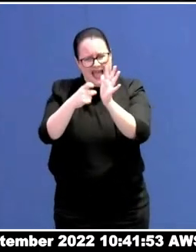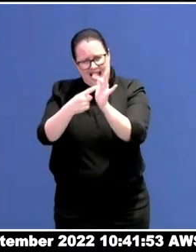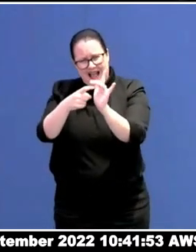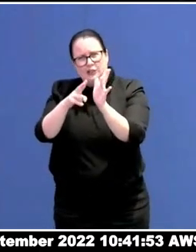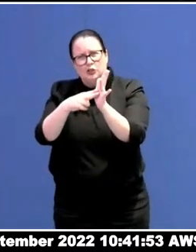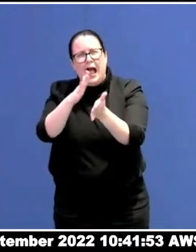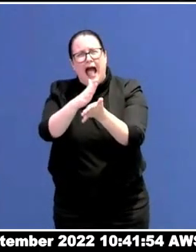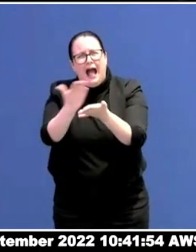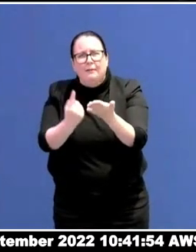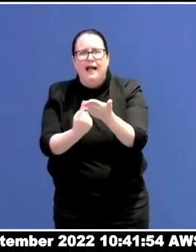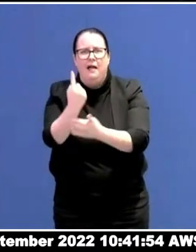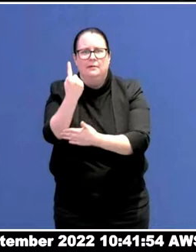implementation of the change.